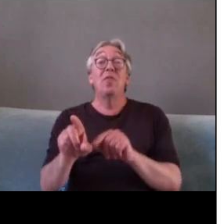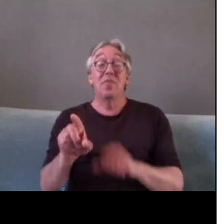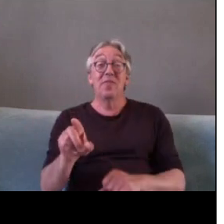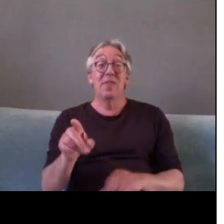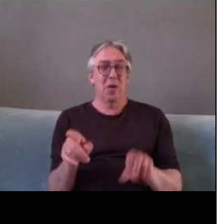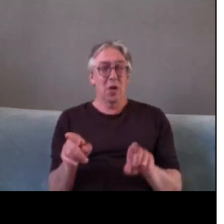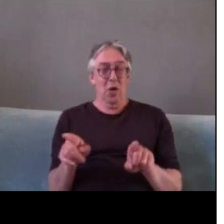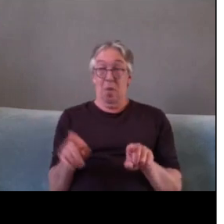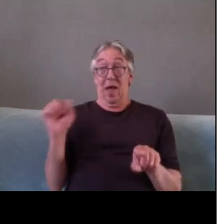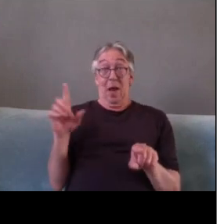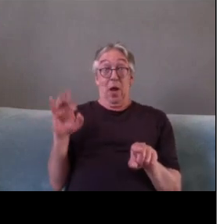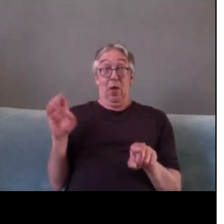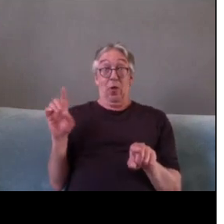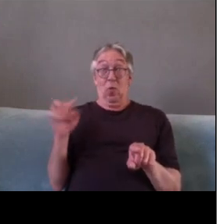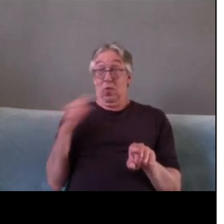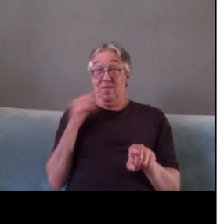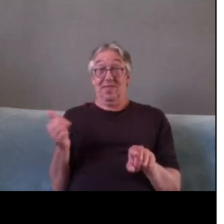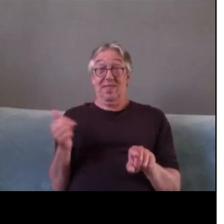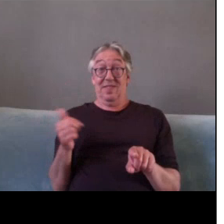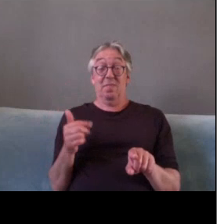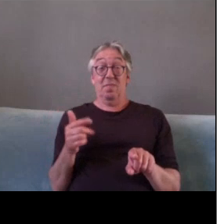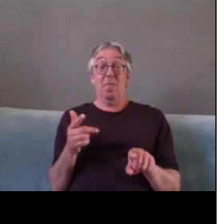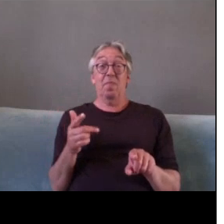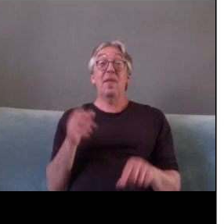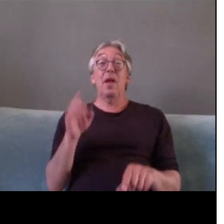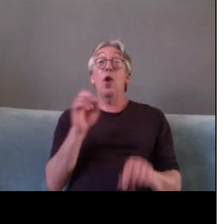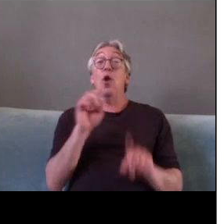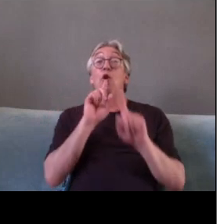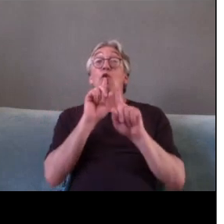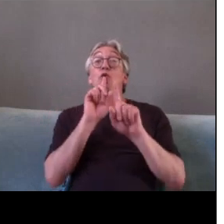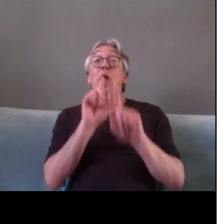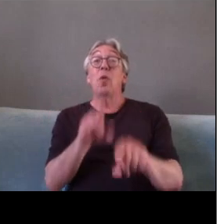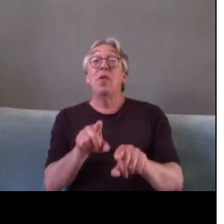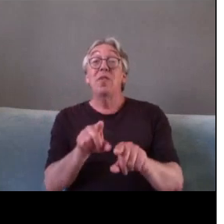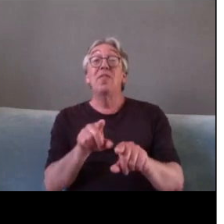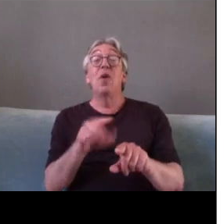for countries to reach them but they leave some freedom to them